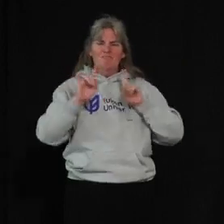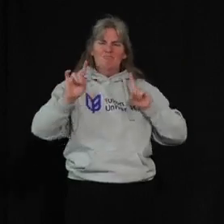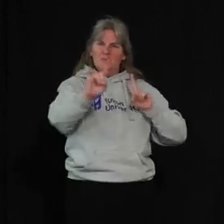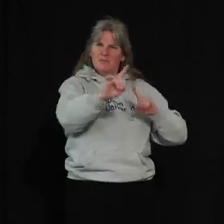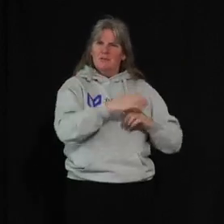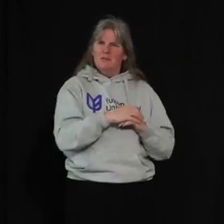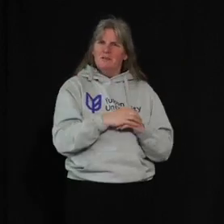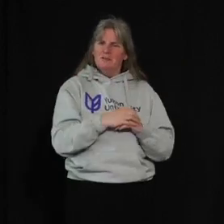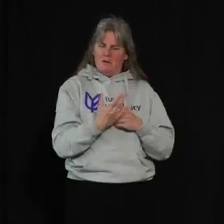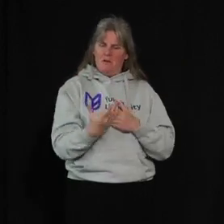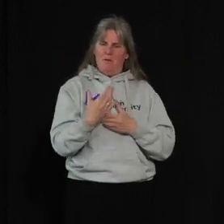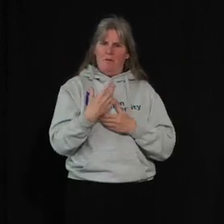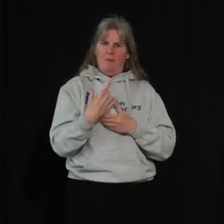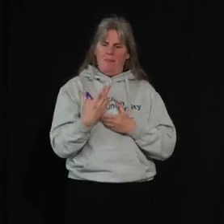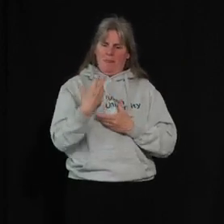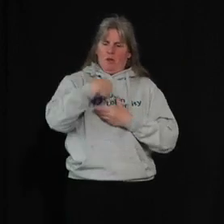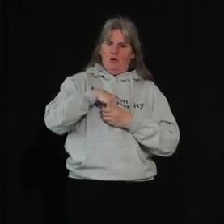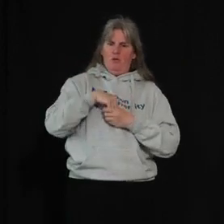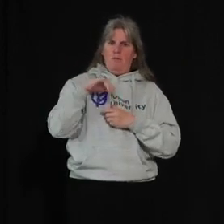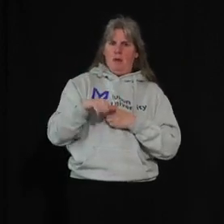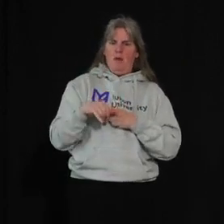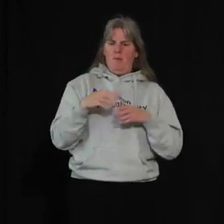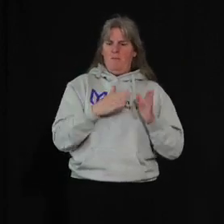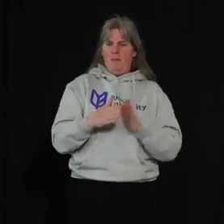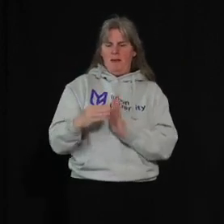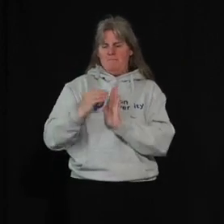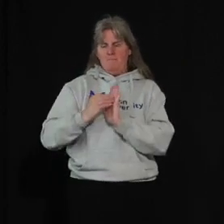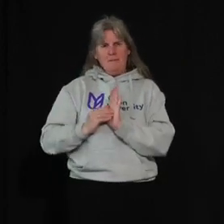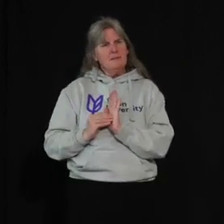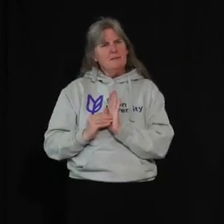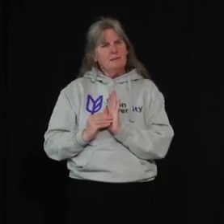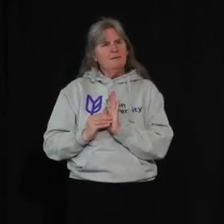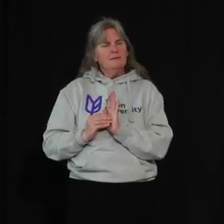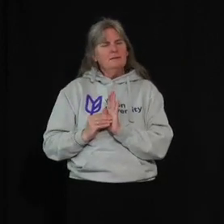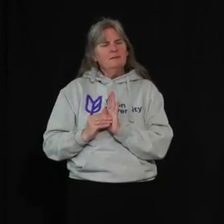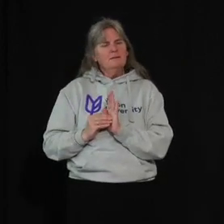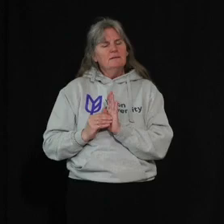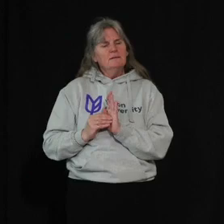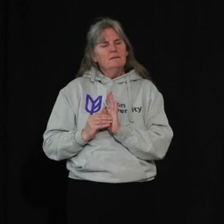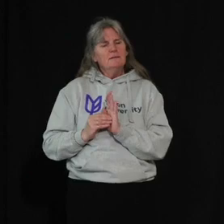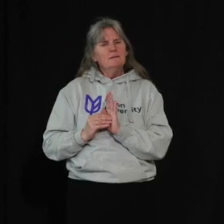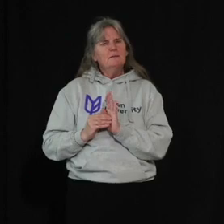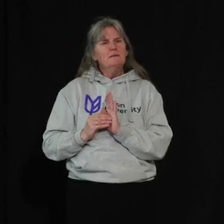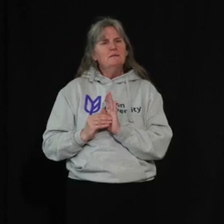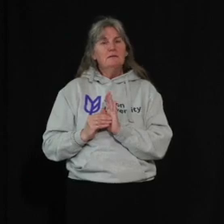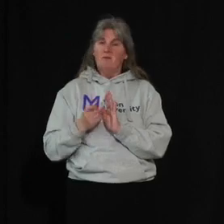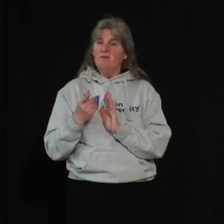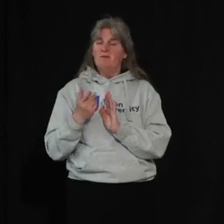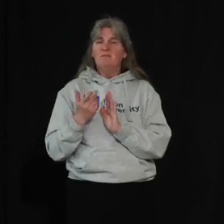So really, the questions around these considerations that are